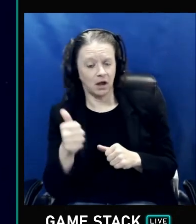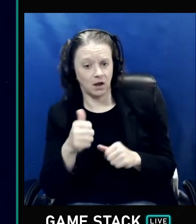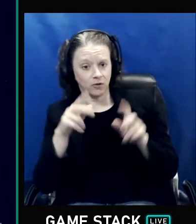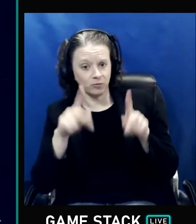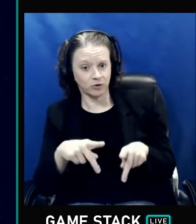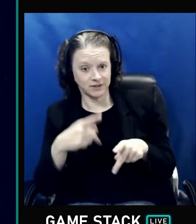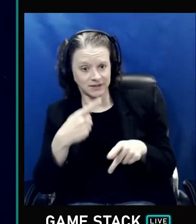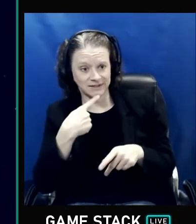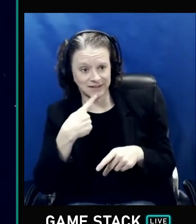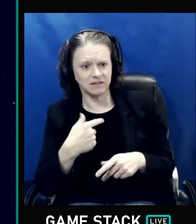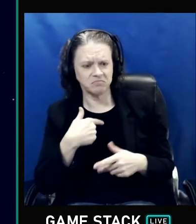Cool.